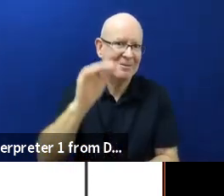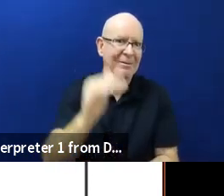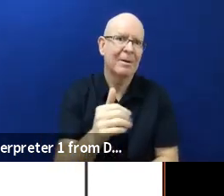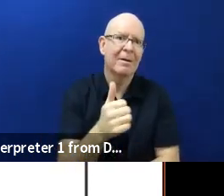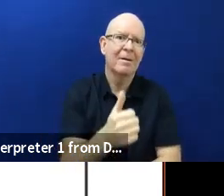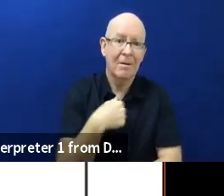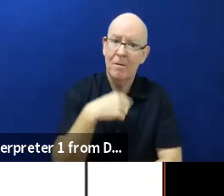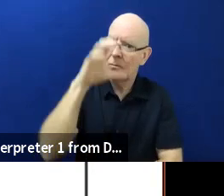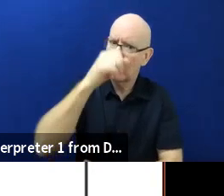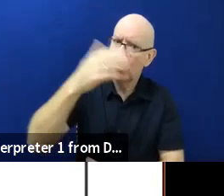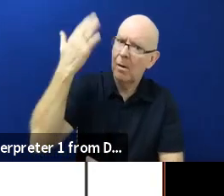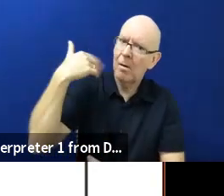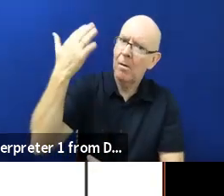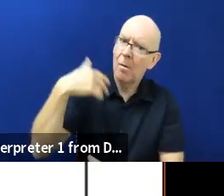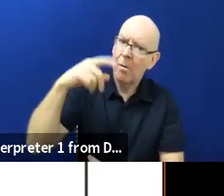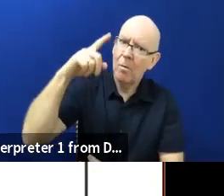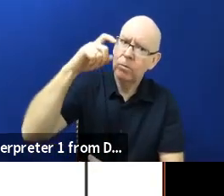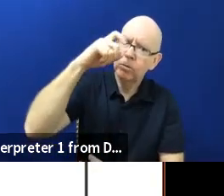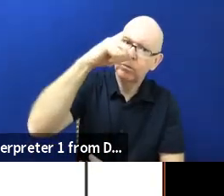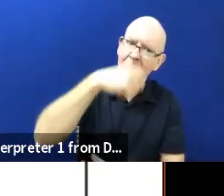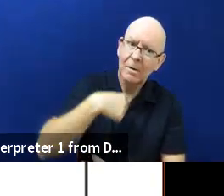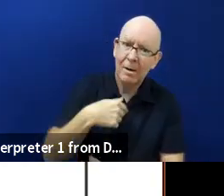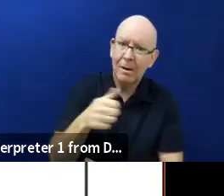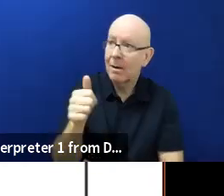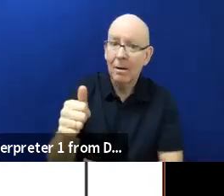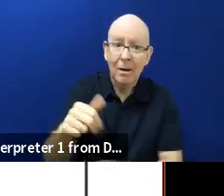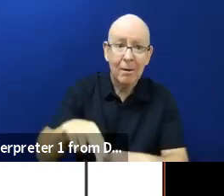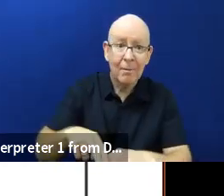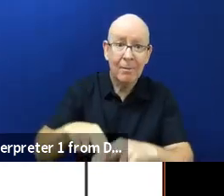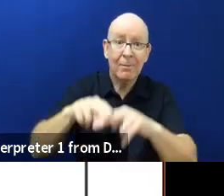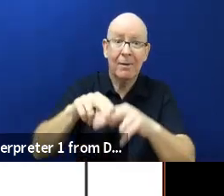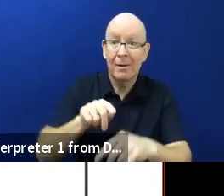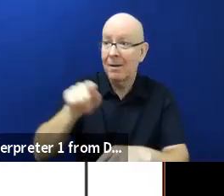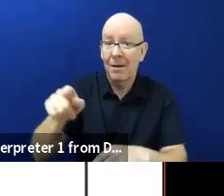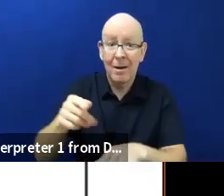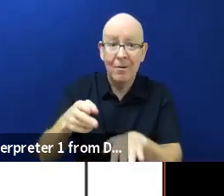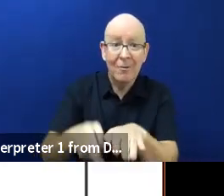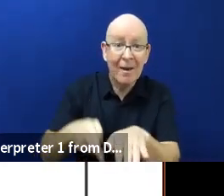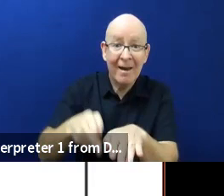social protection programmes are still seen as generic social welfare which may not be tailored